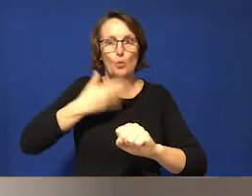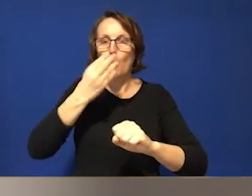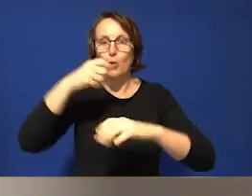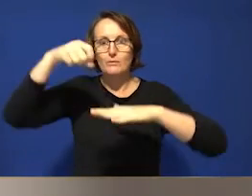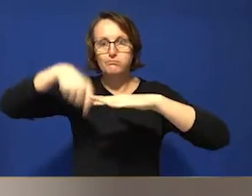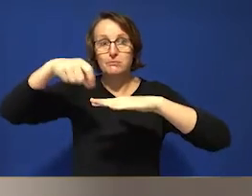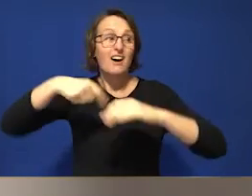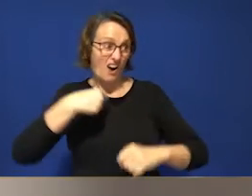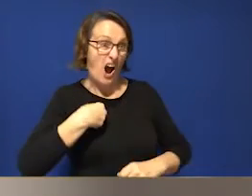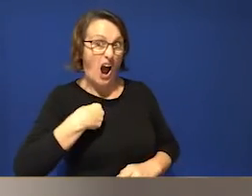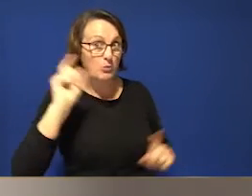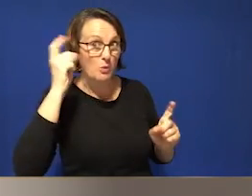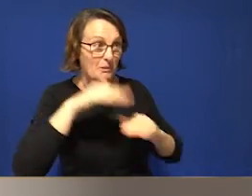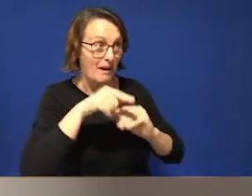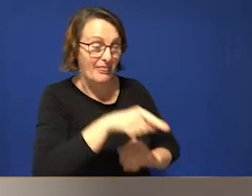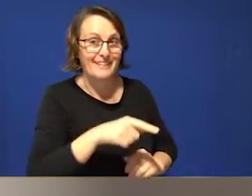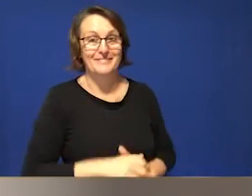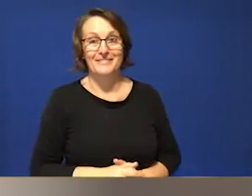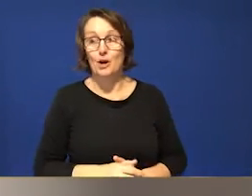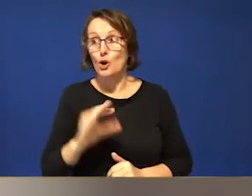We haven't been a hundred percent successful at that,